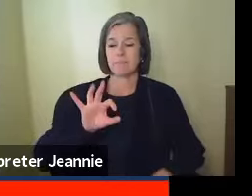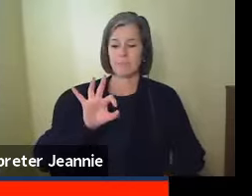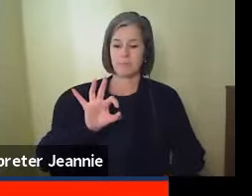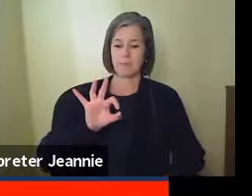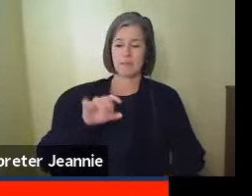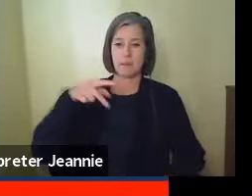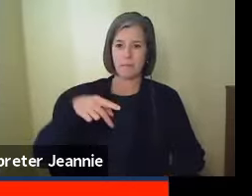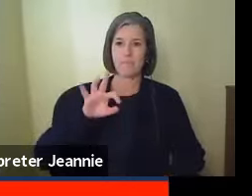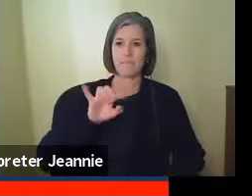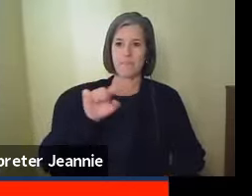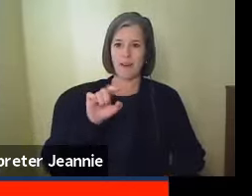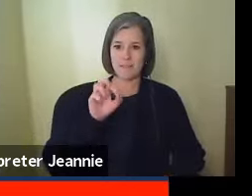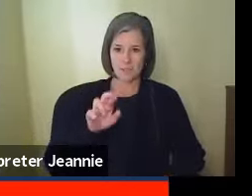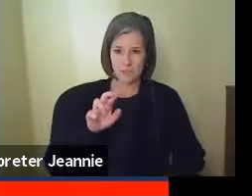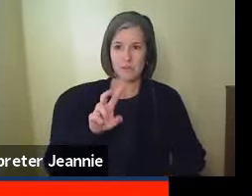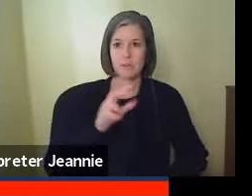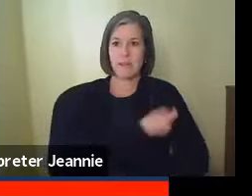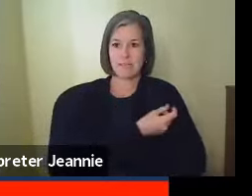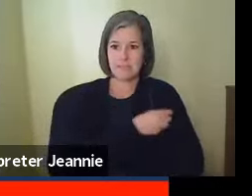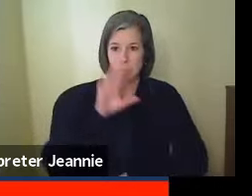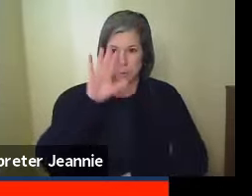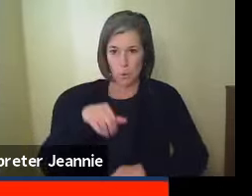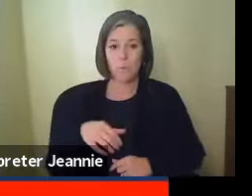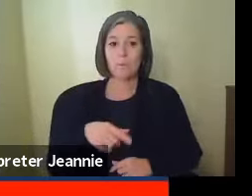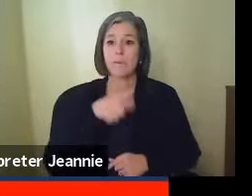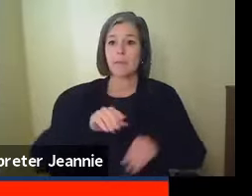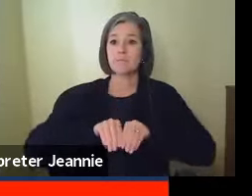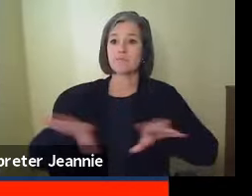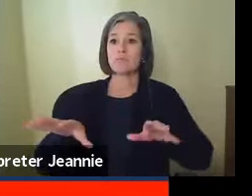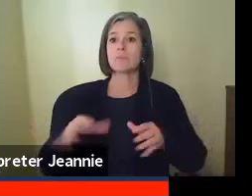and these limited doses are going to hospitals that can deal with the Pfizer